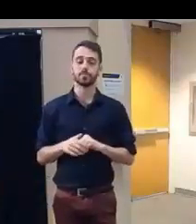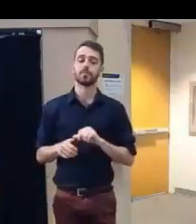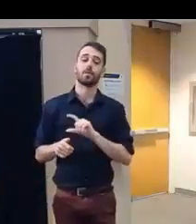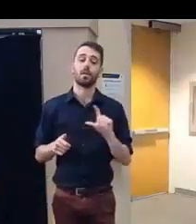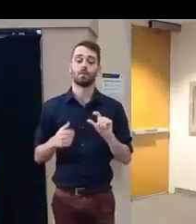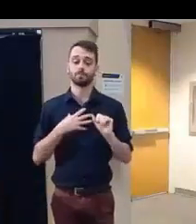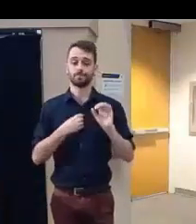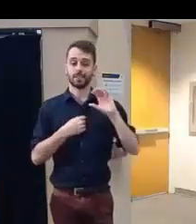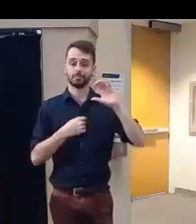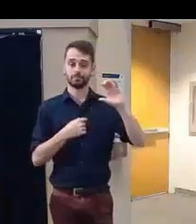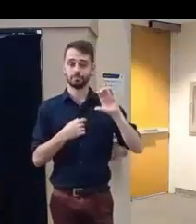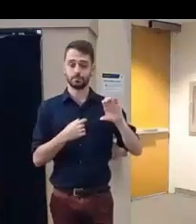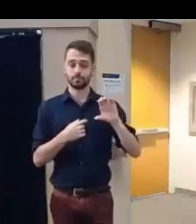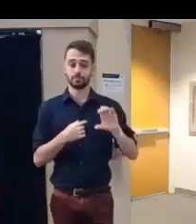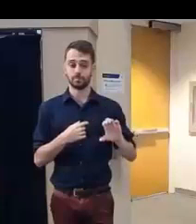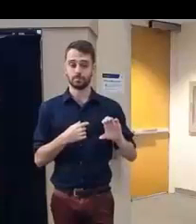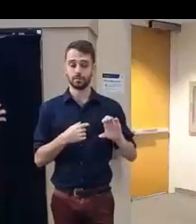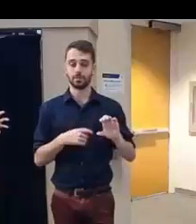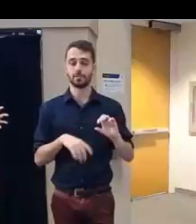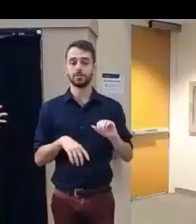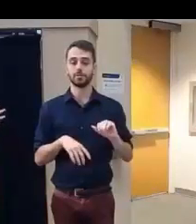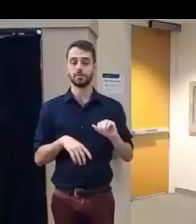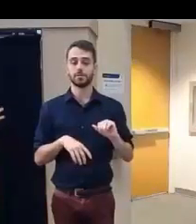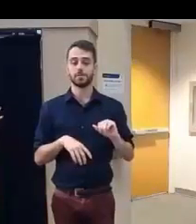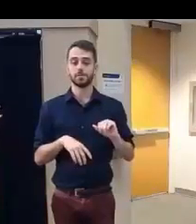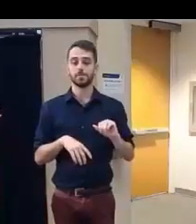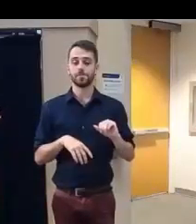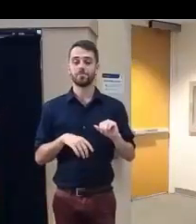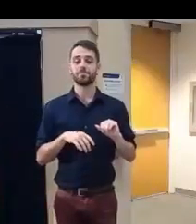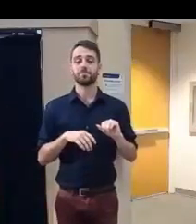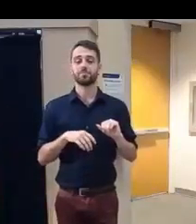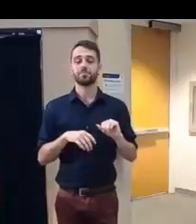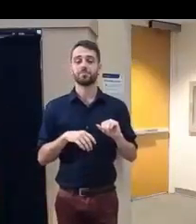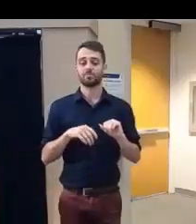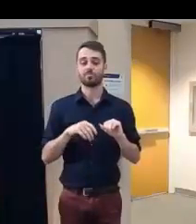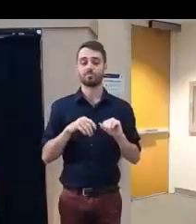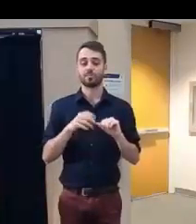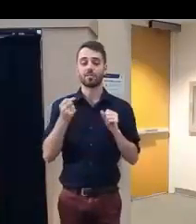evaluations one kind of the number of performance domains commented on that's things like clinical